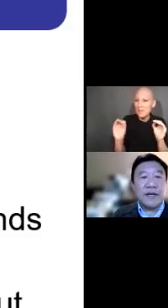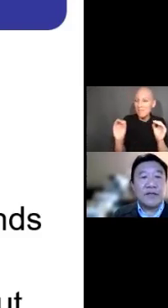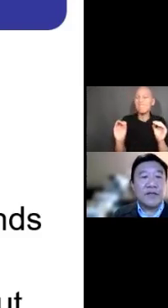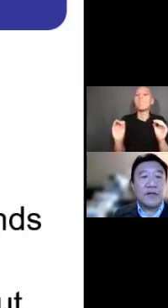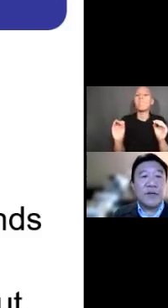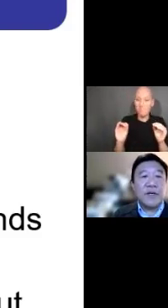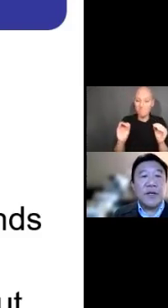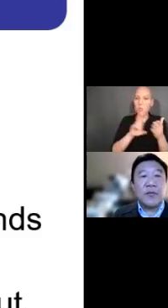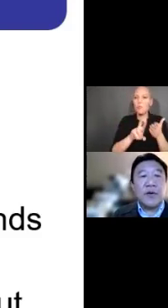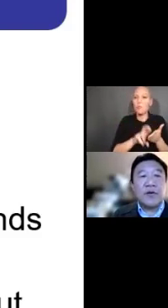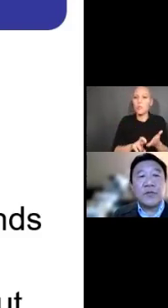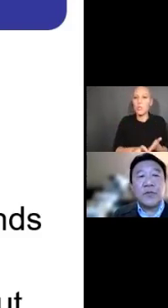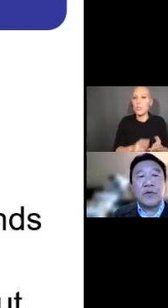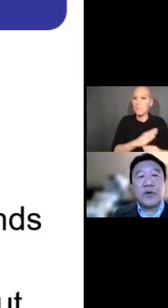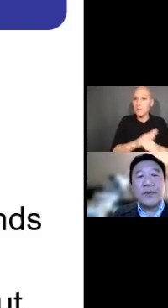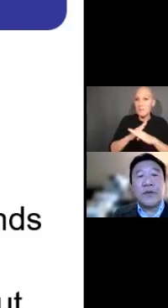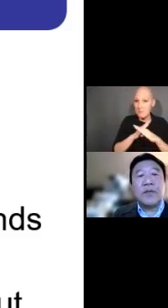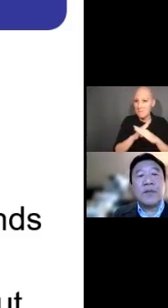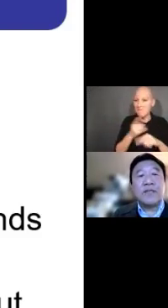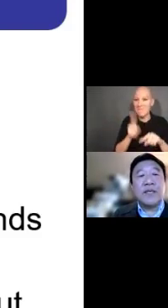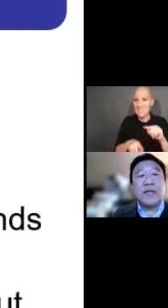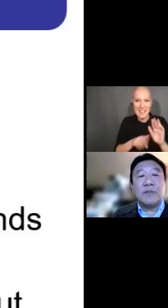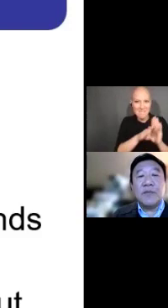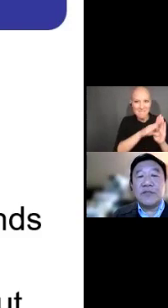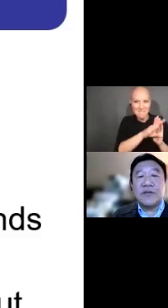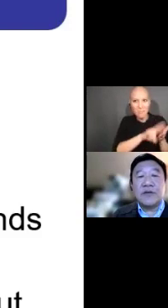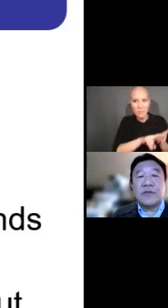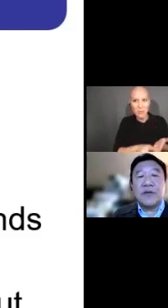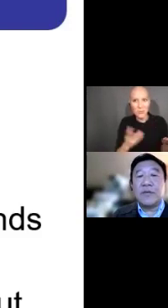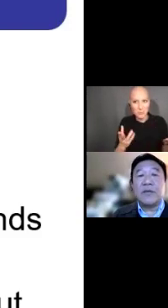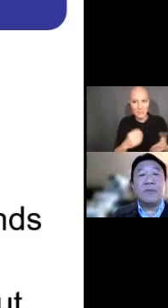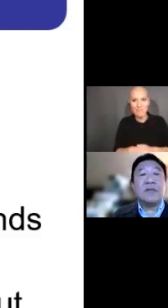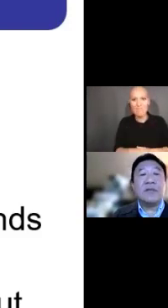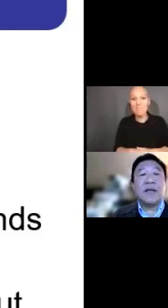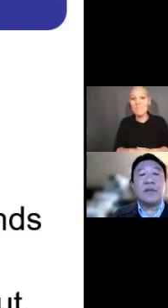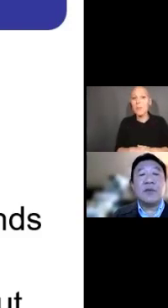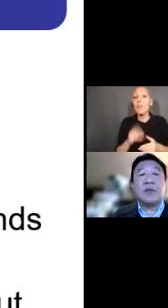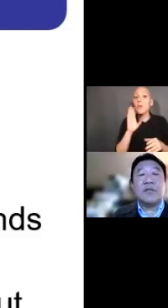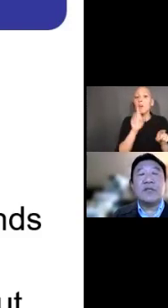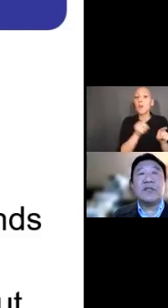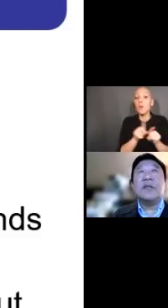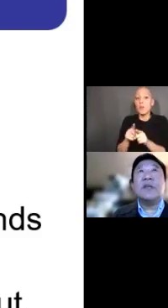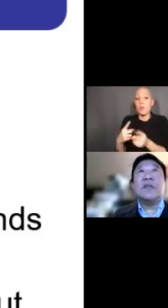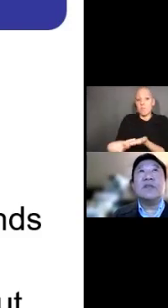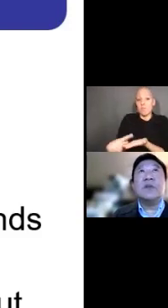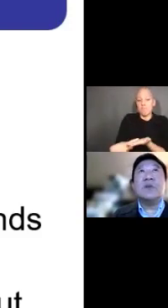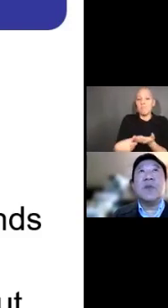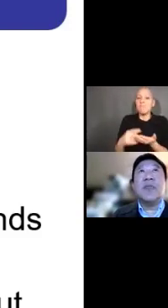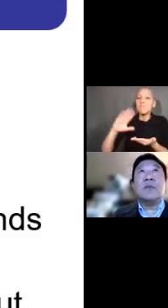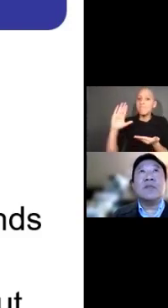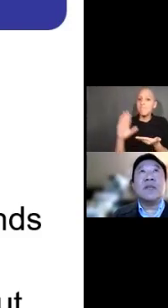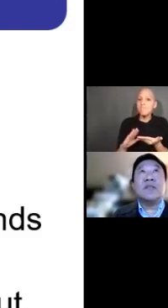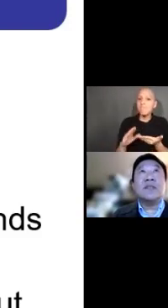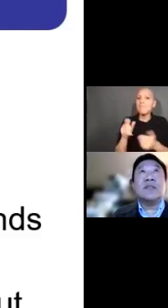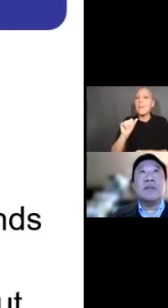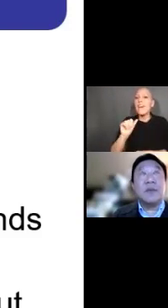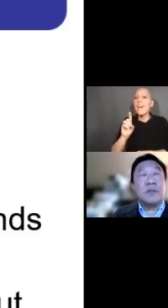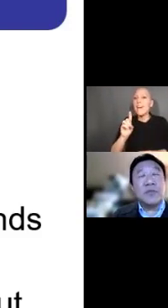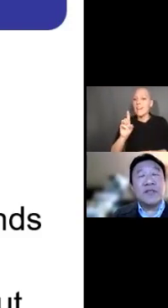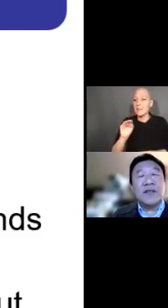And so we also will talk about minimizing administrative impediments to academic research. So that was actually, some people would say